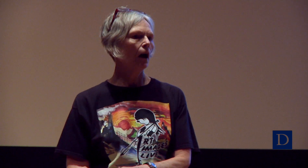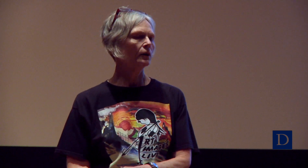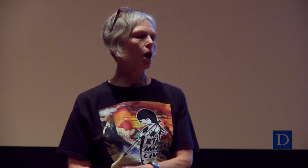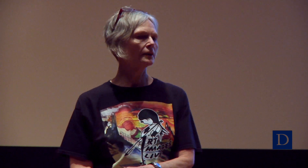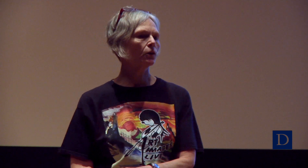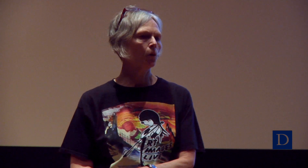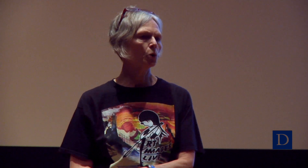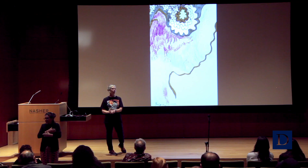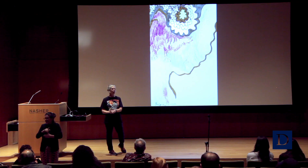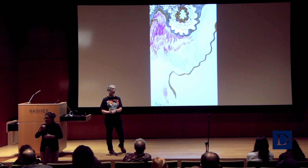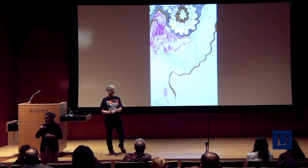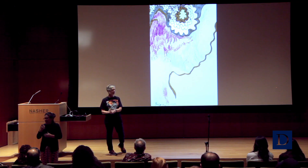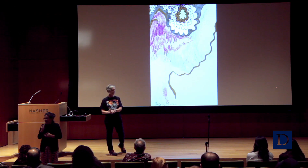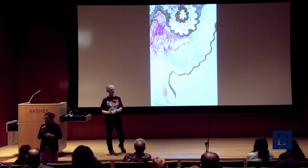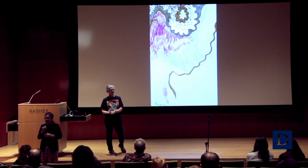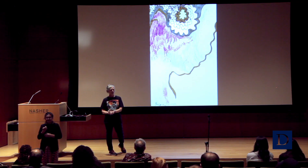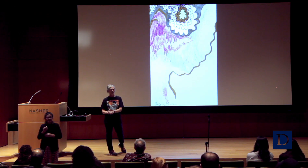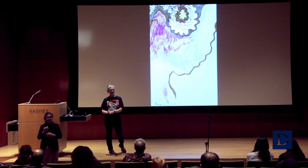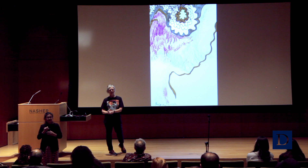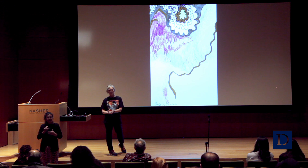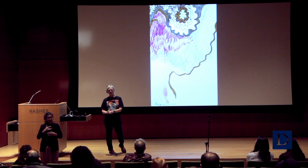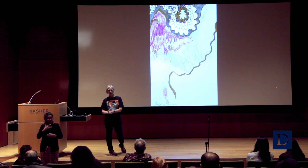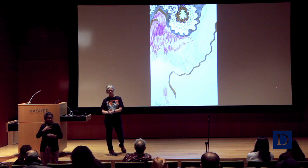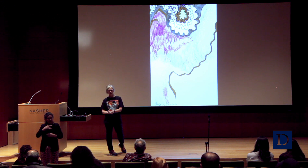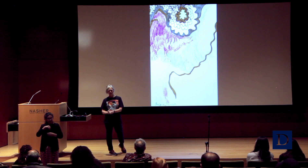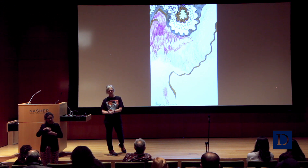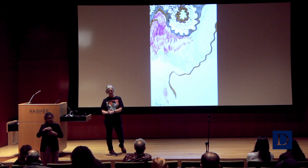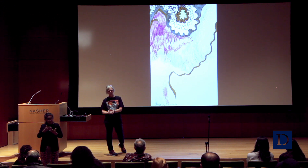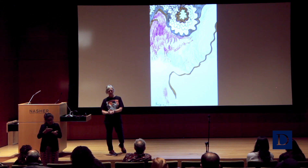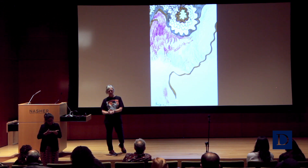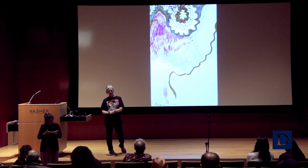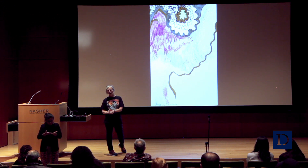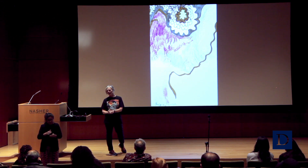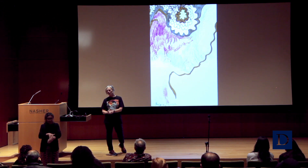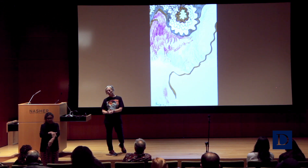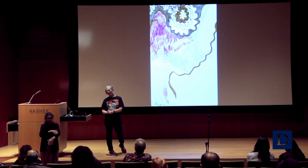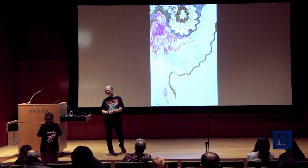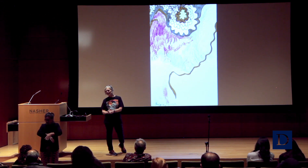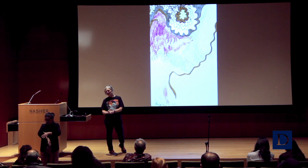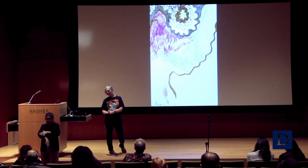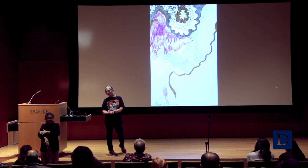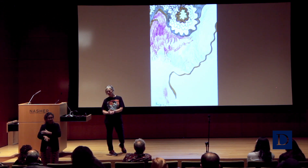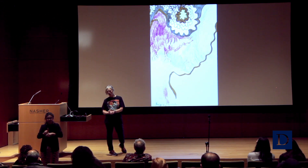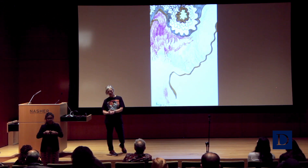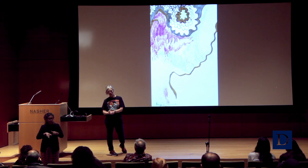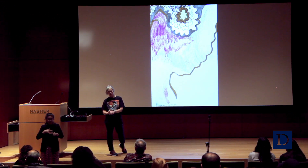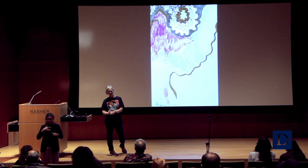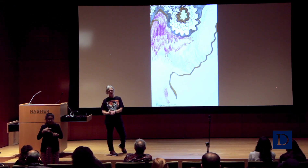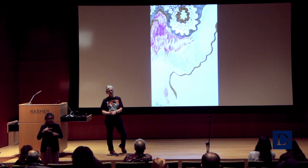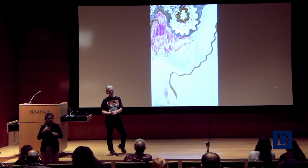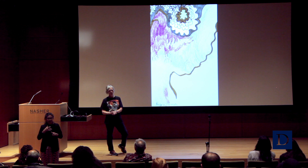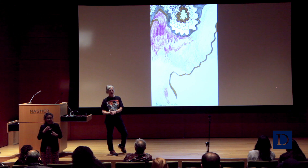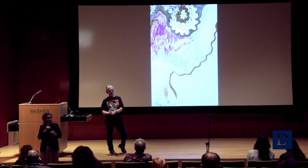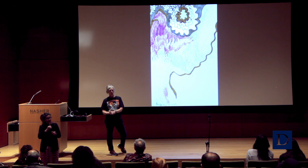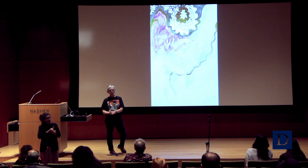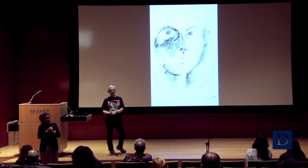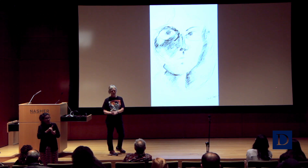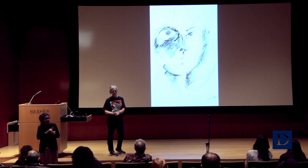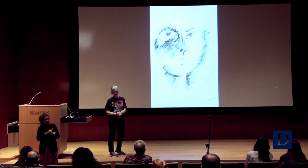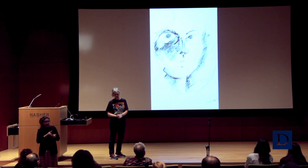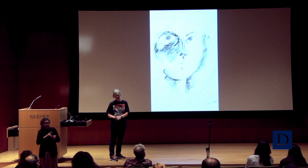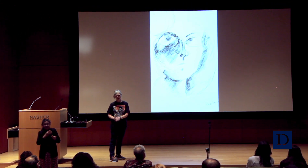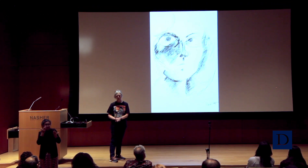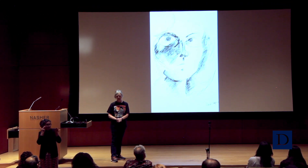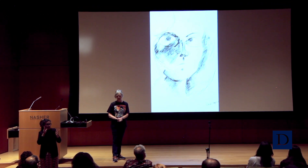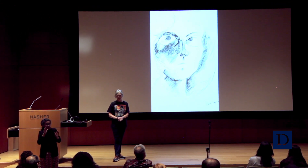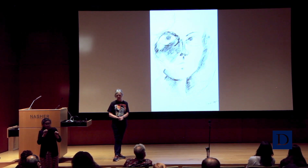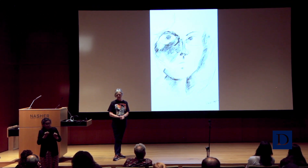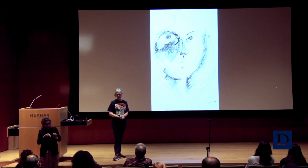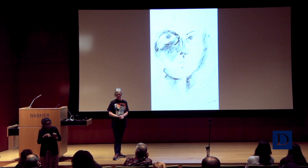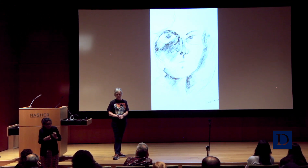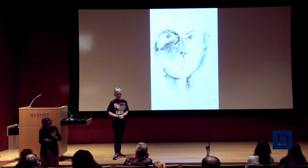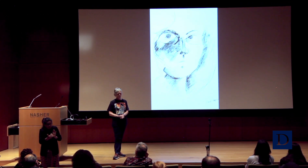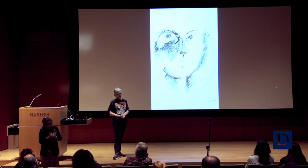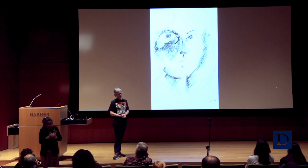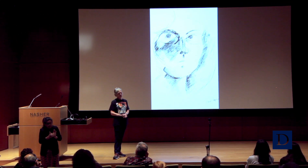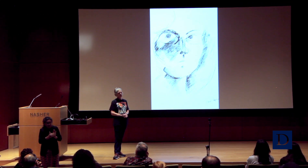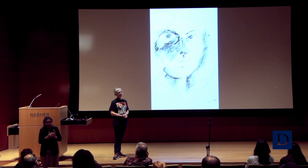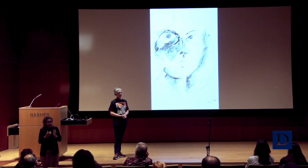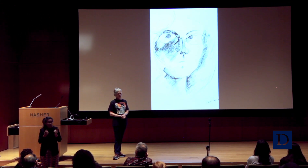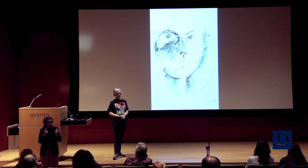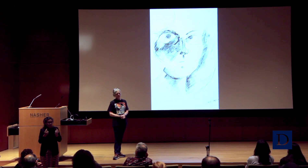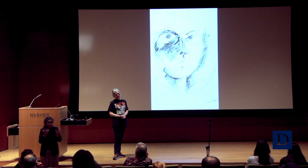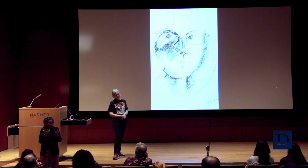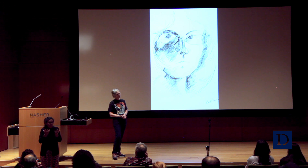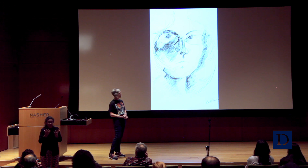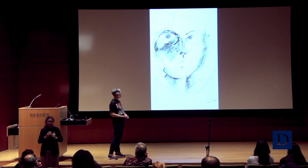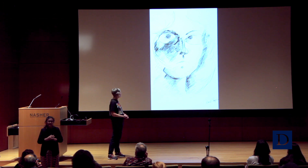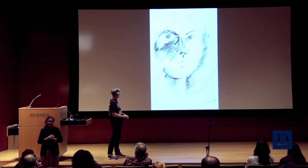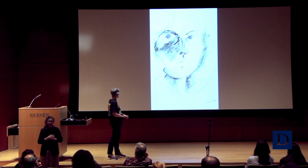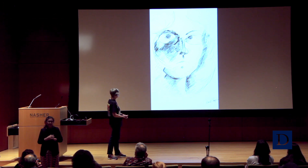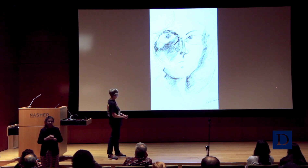I lost almost all the feeling in my hands and arms. I had no idea, the doctors didn’t, if I would be able to walk, much less do anything else.